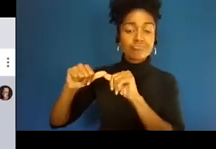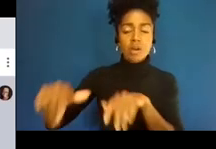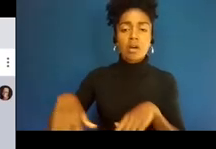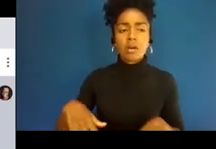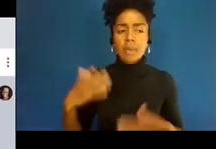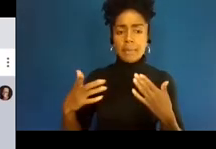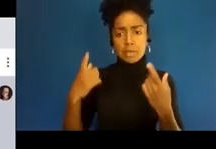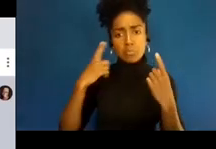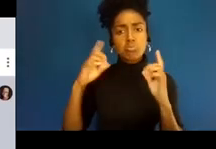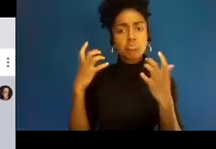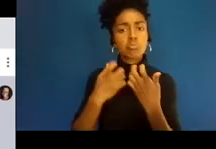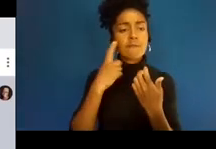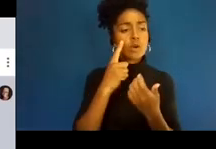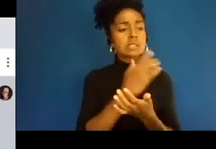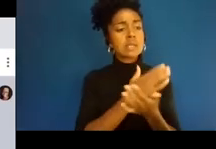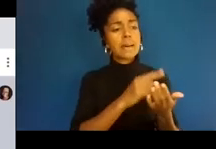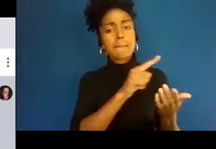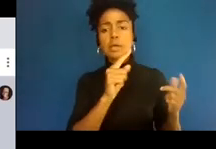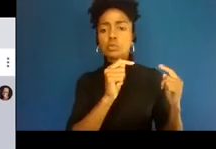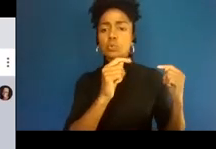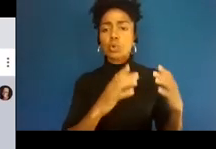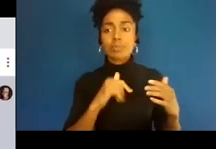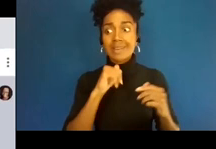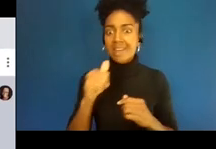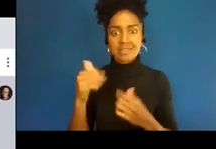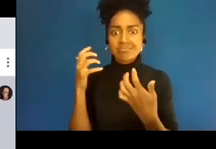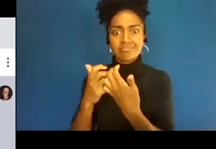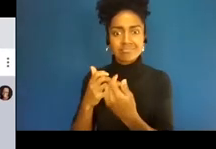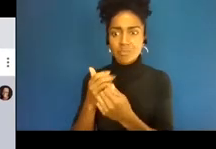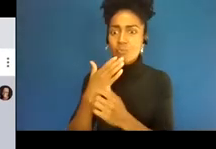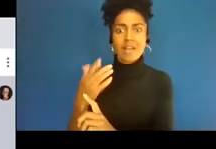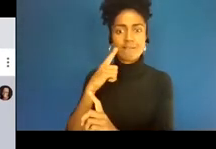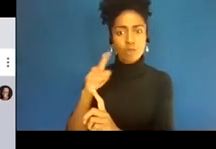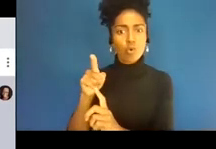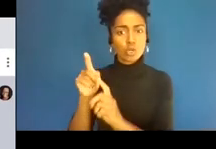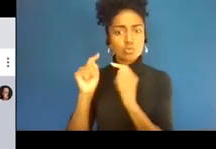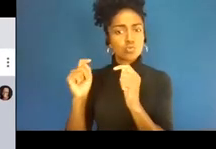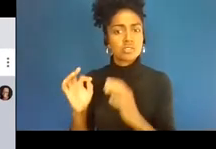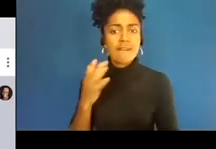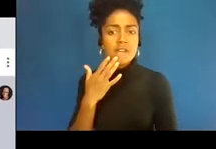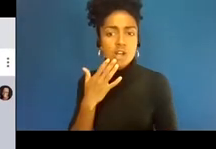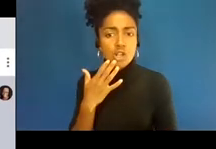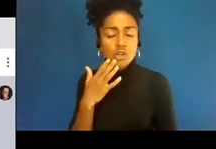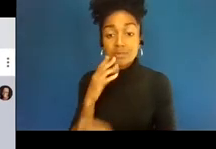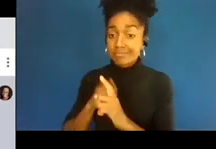but not well particularly for tutors of color and black women specifically.